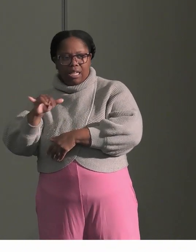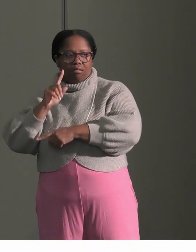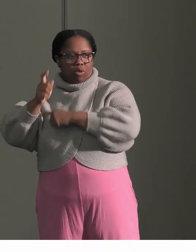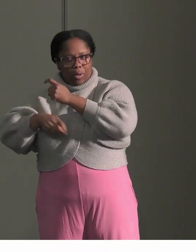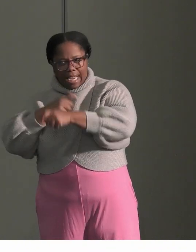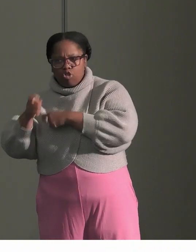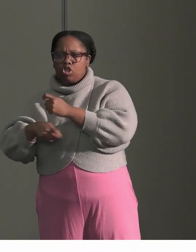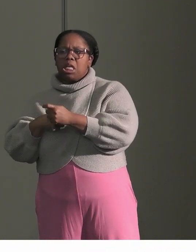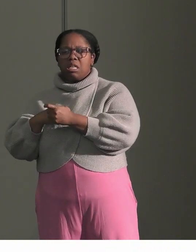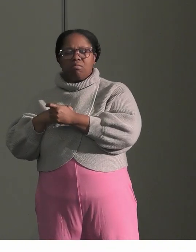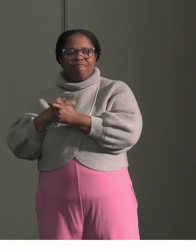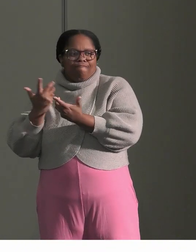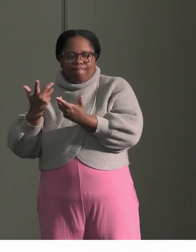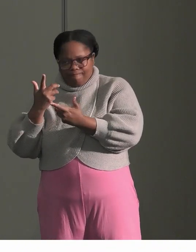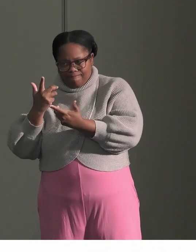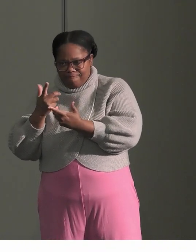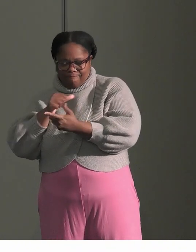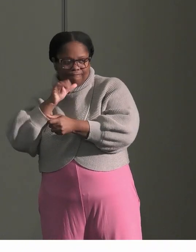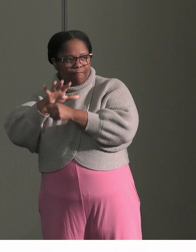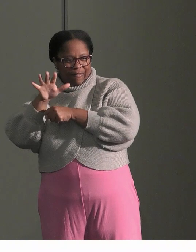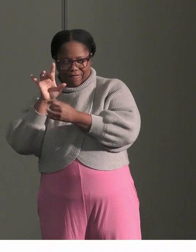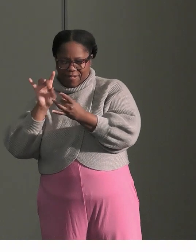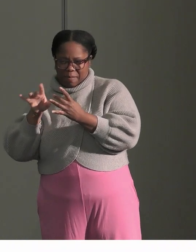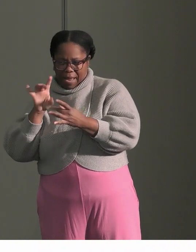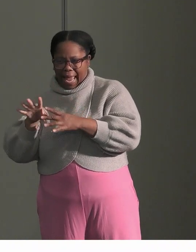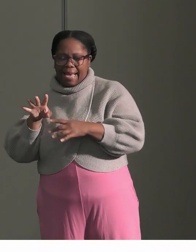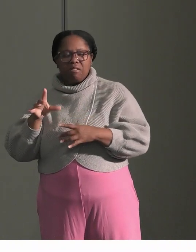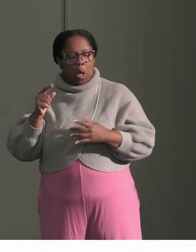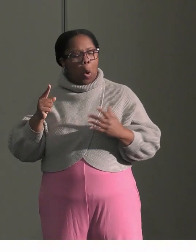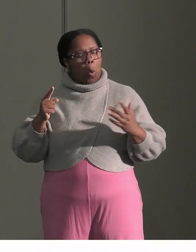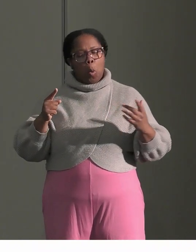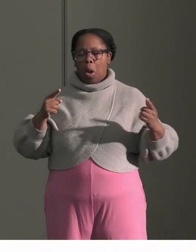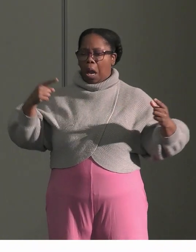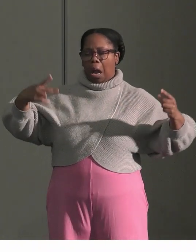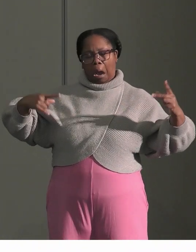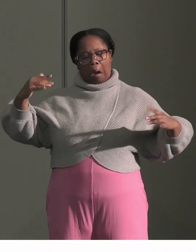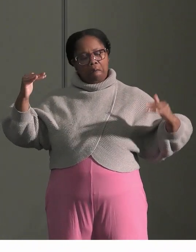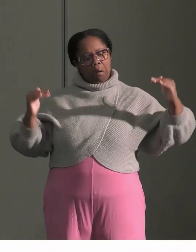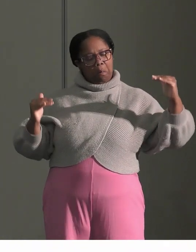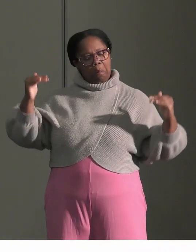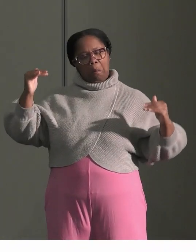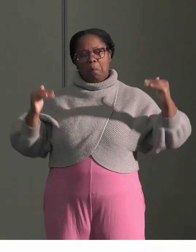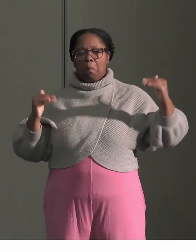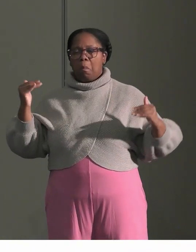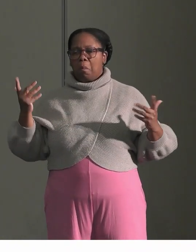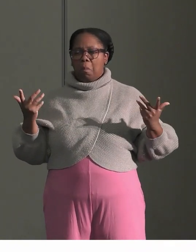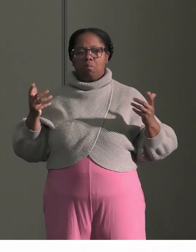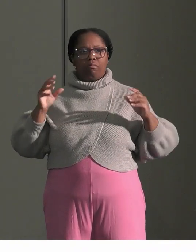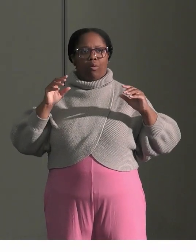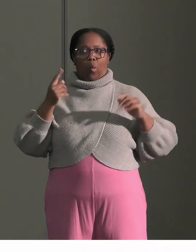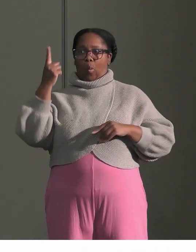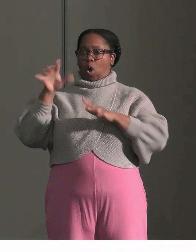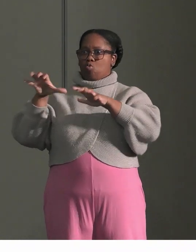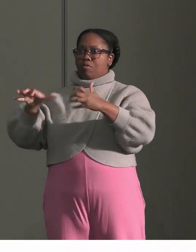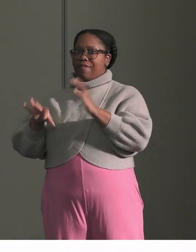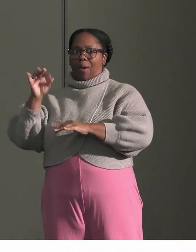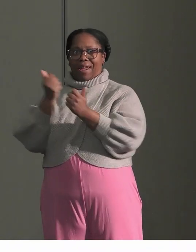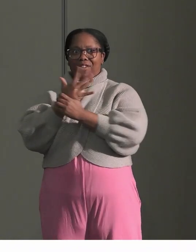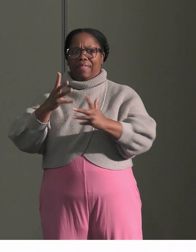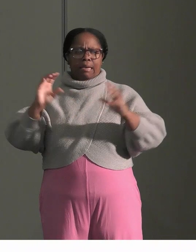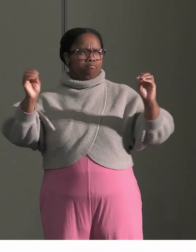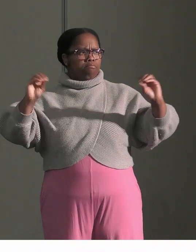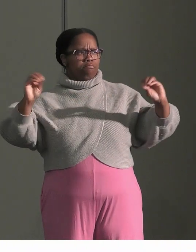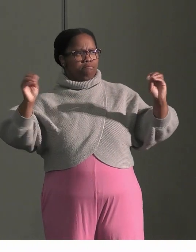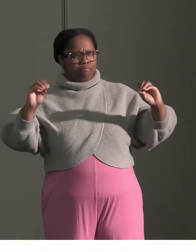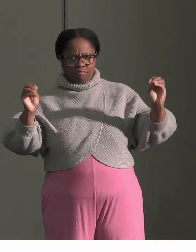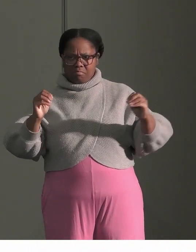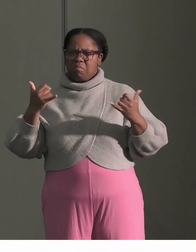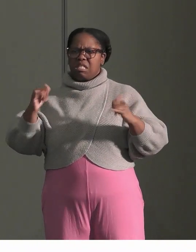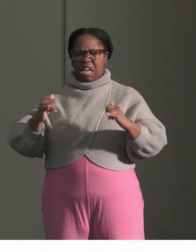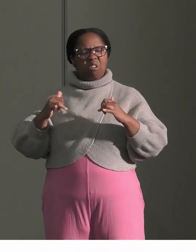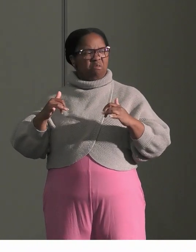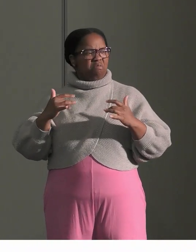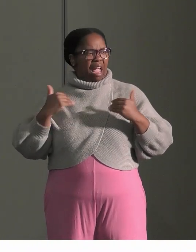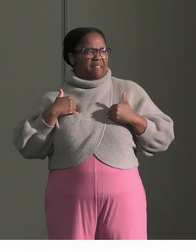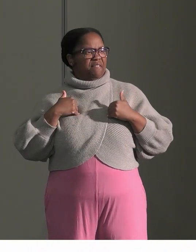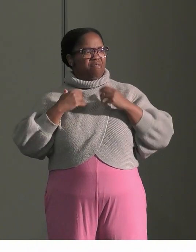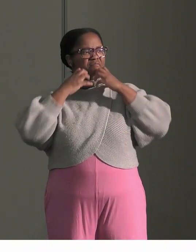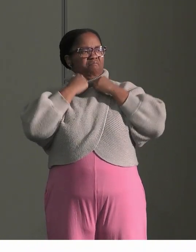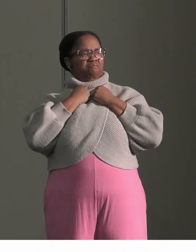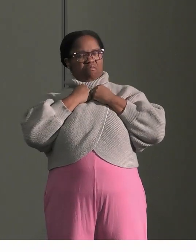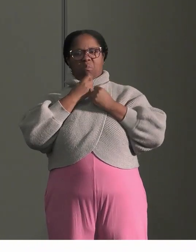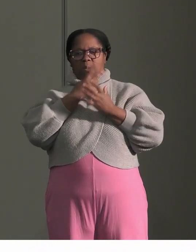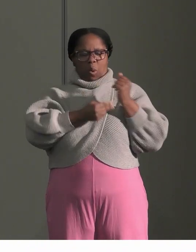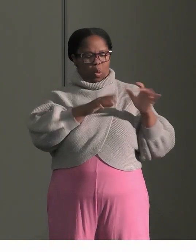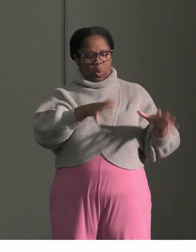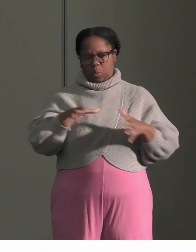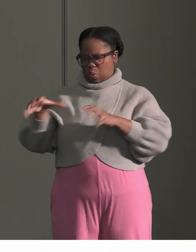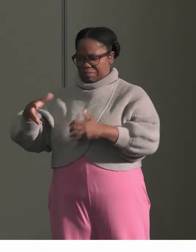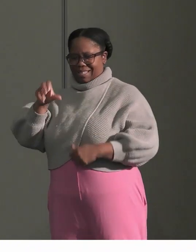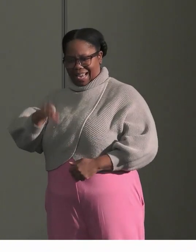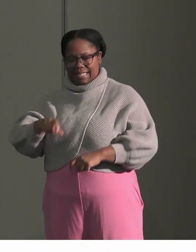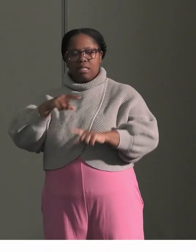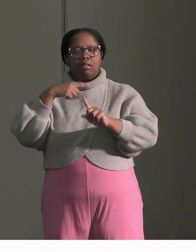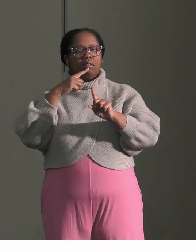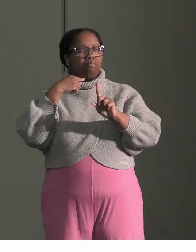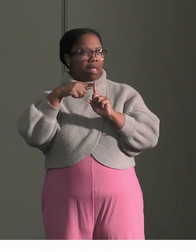the feedback. A nice compliment of no group found everything. The power of what you are